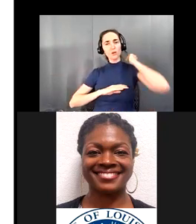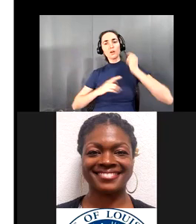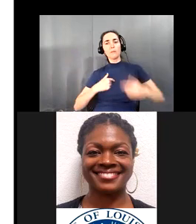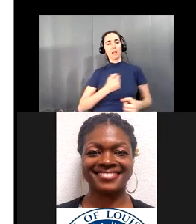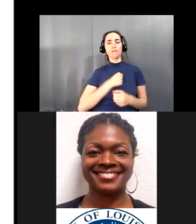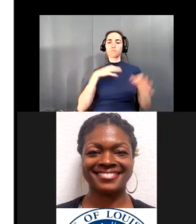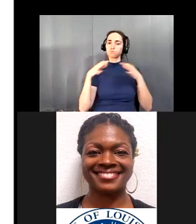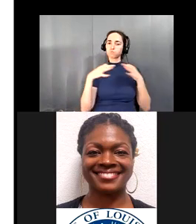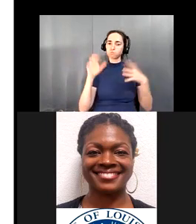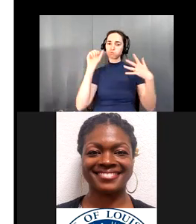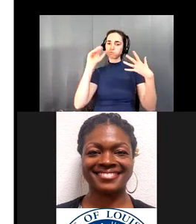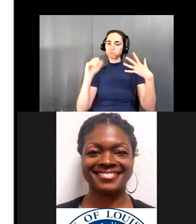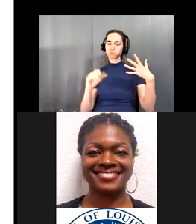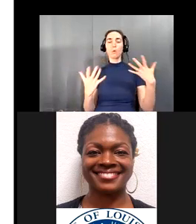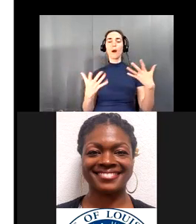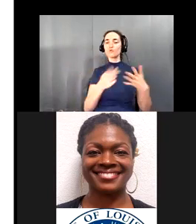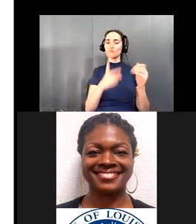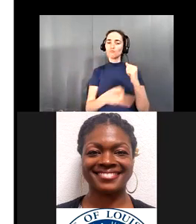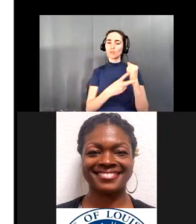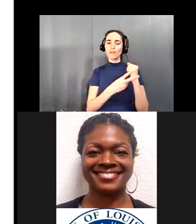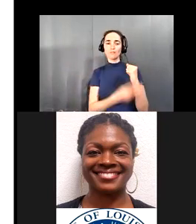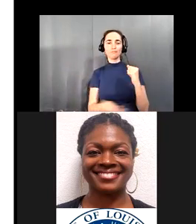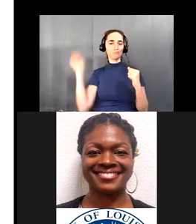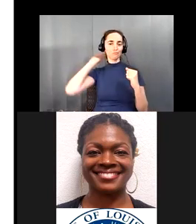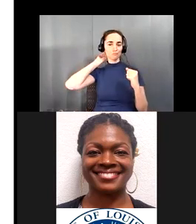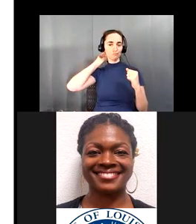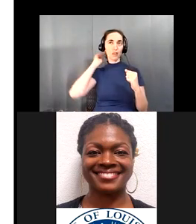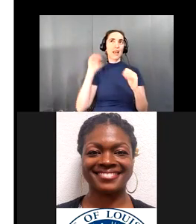of your mind on how to prevent. 16:13:20 And what if wandering takes place.